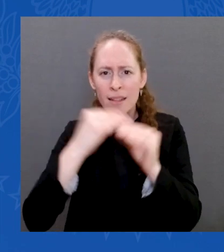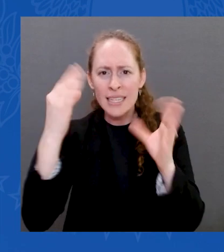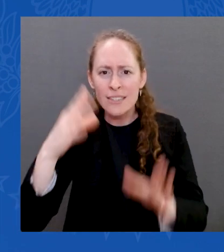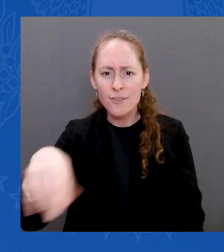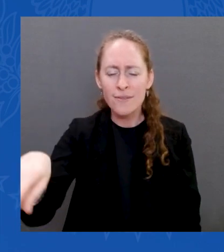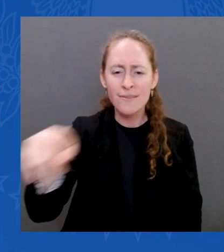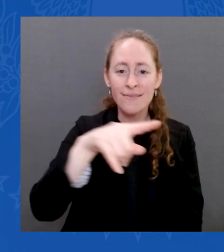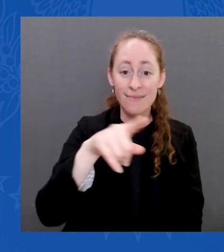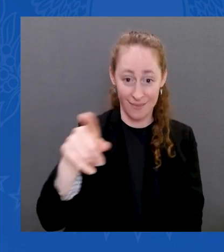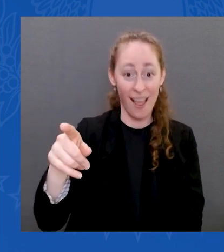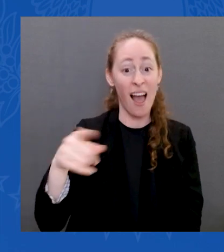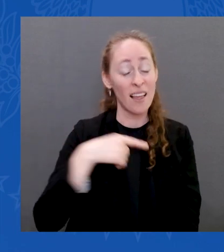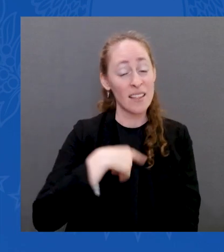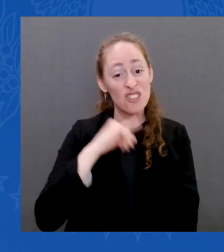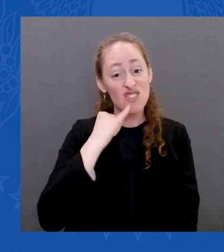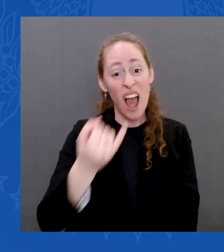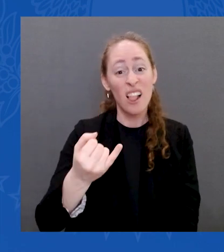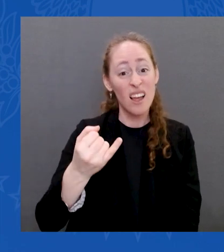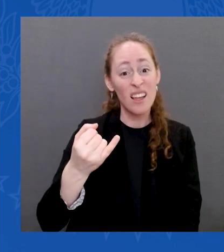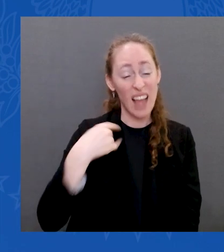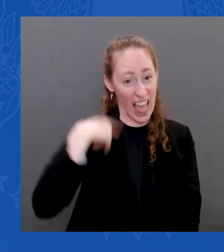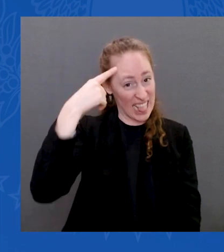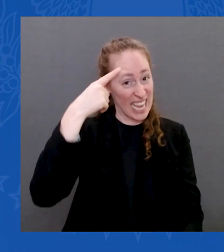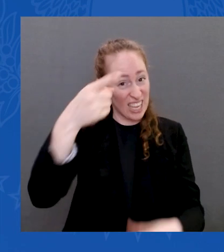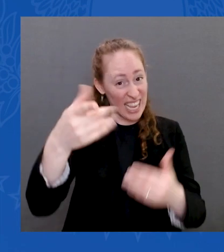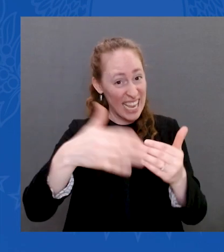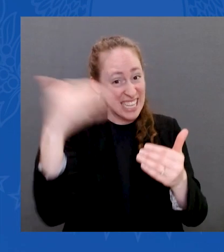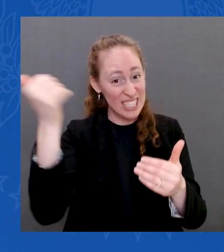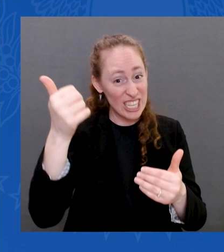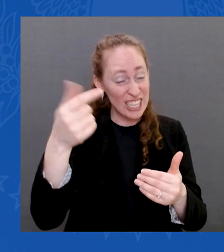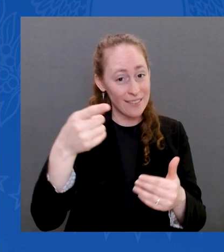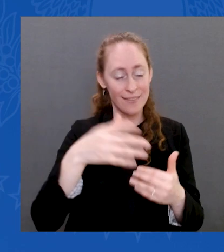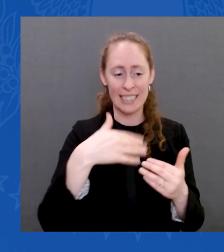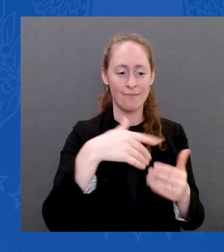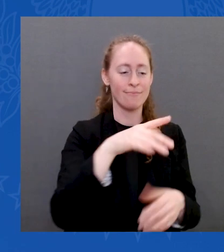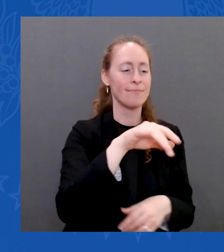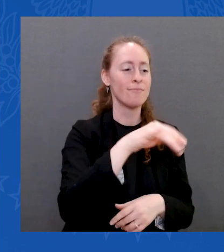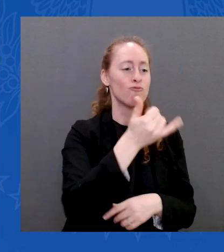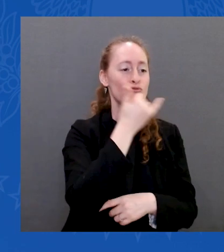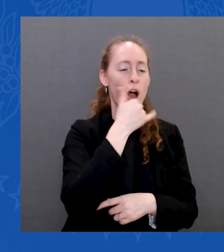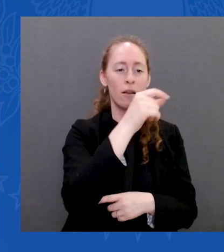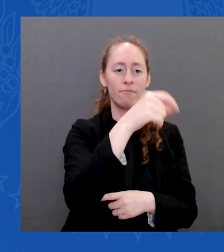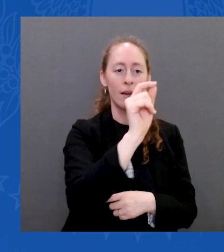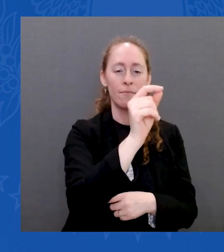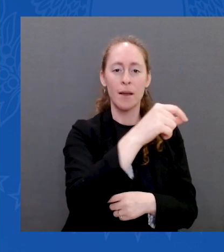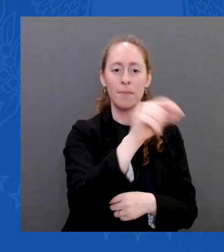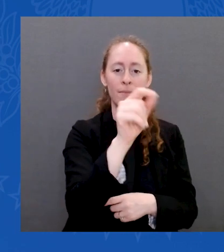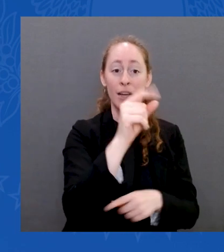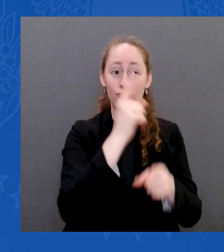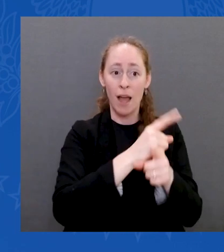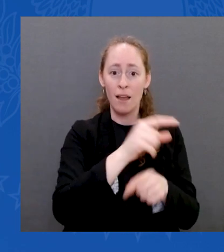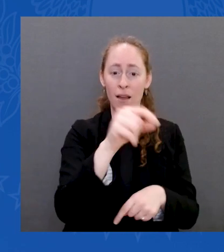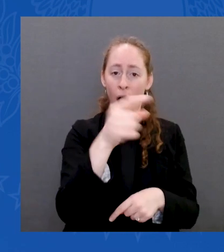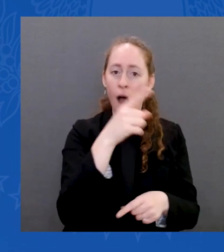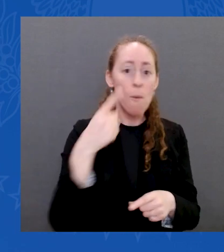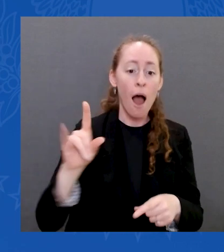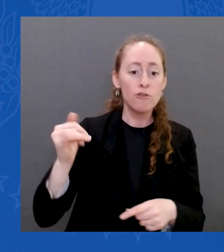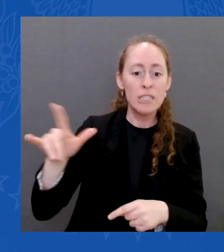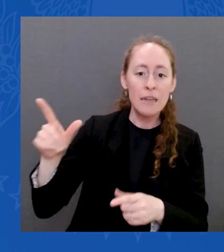You just have to check if they know the answer. She teaches writing. But she gets off the plane -- am I joking?